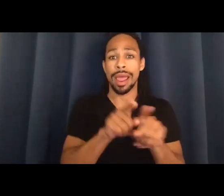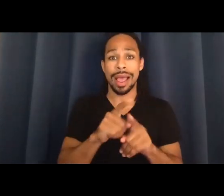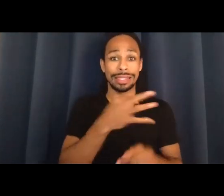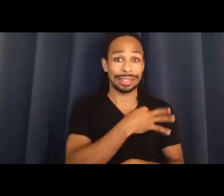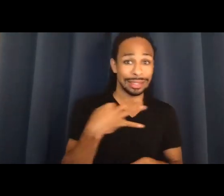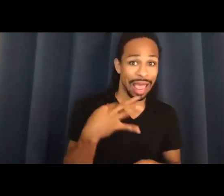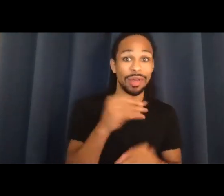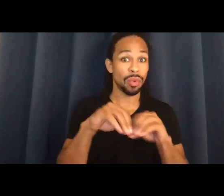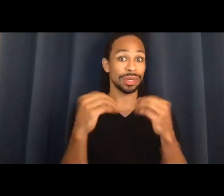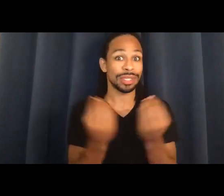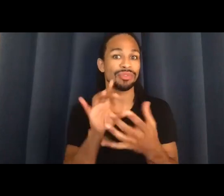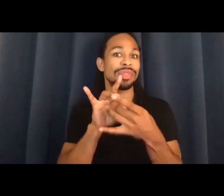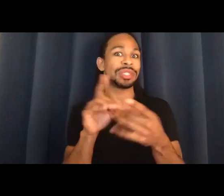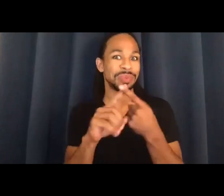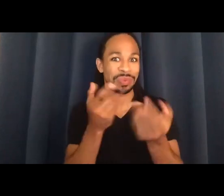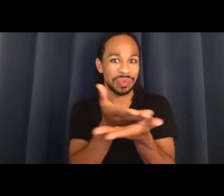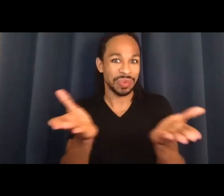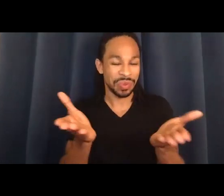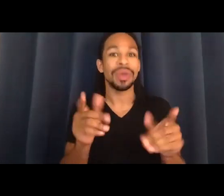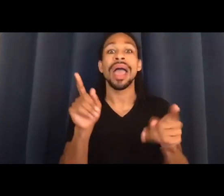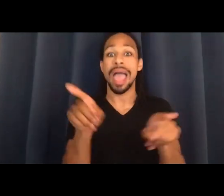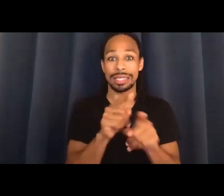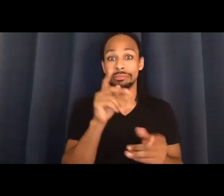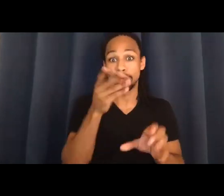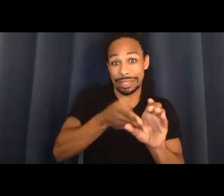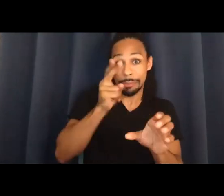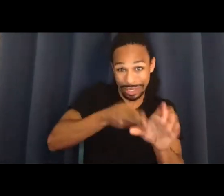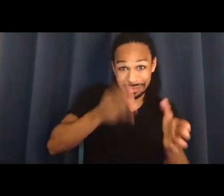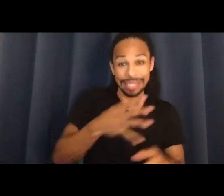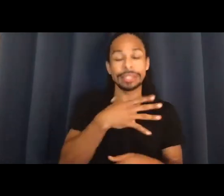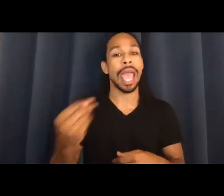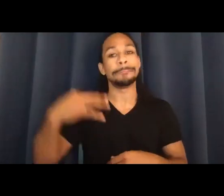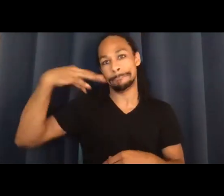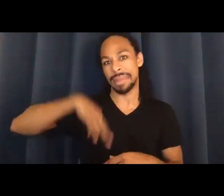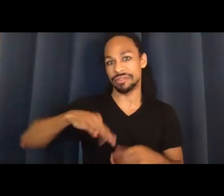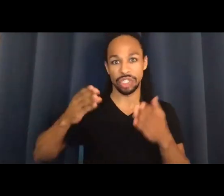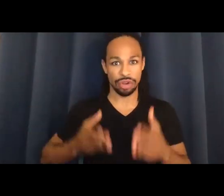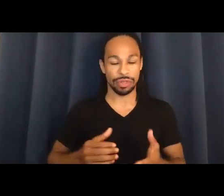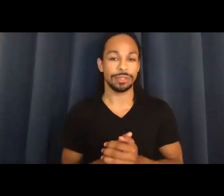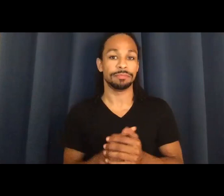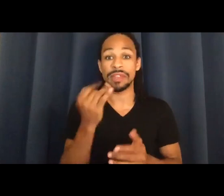to you, its participants and beneficiaries. If you have suggestions, additions and/or